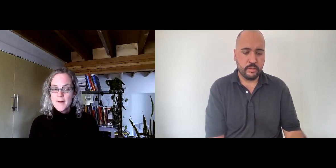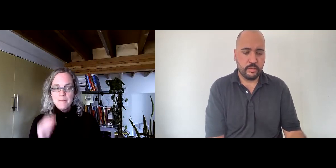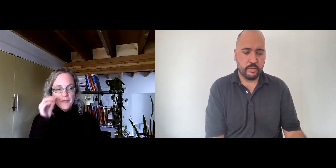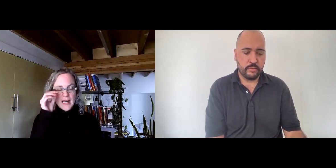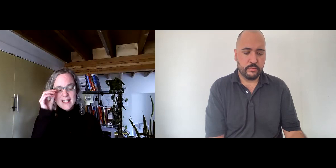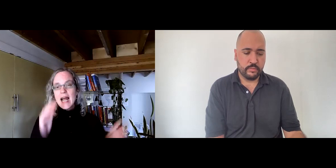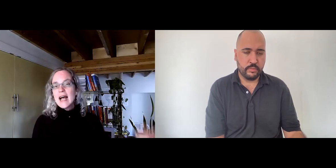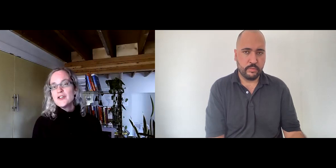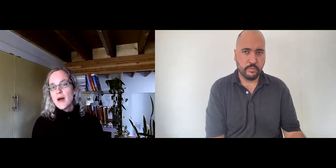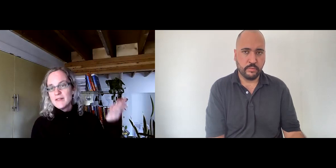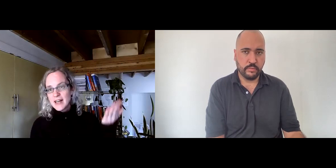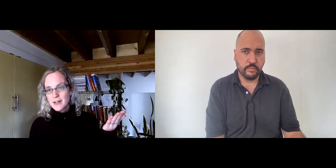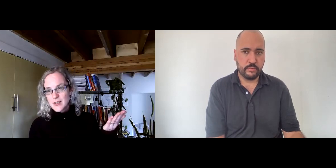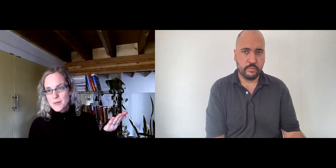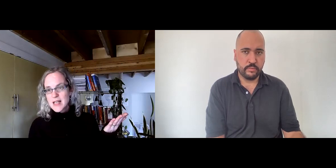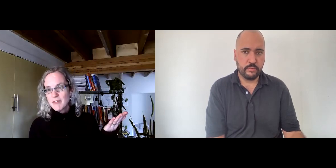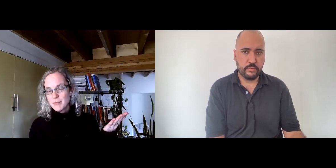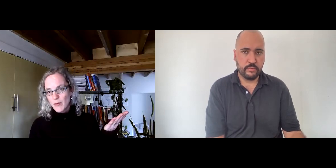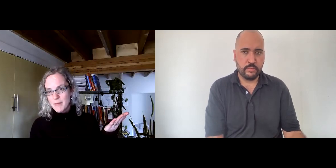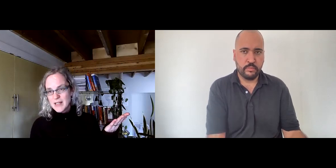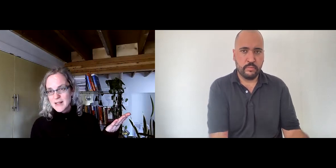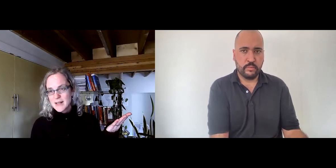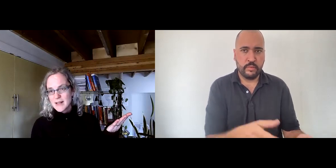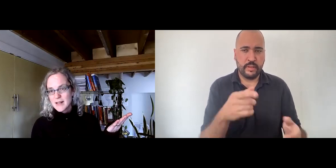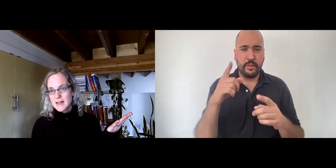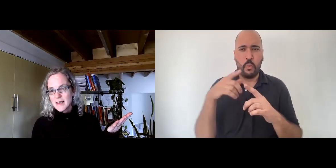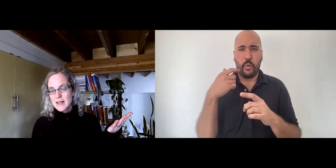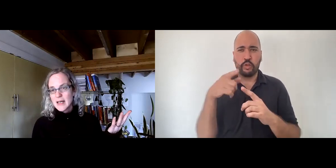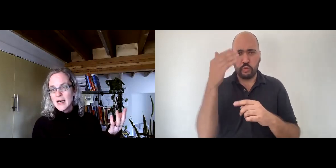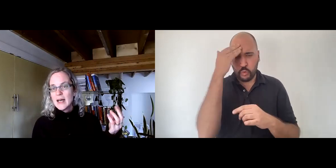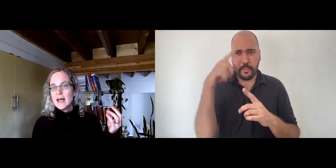As you have net earnings from self employment. The SSI benefit will go down.